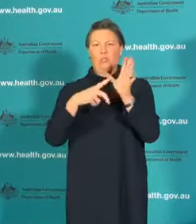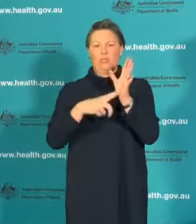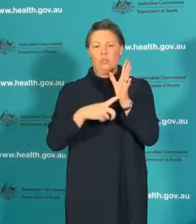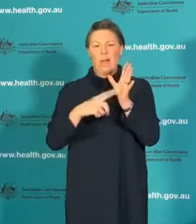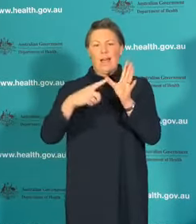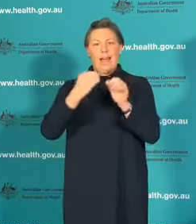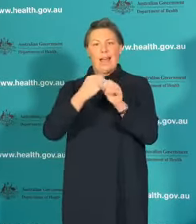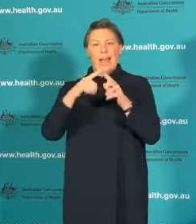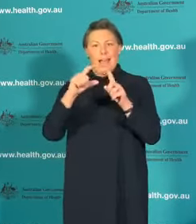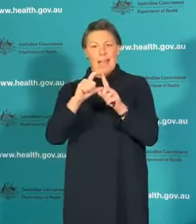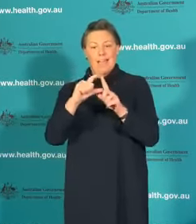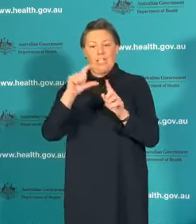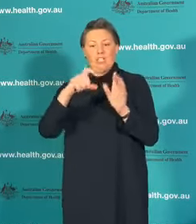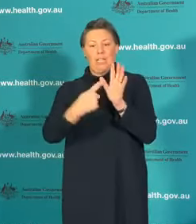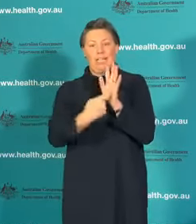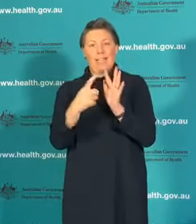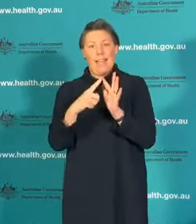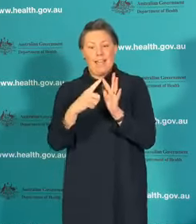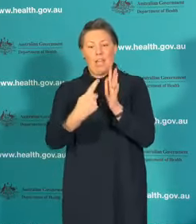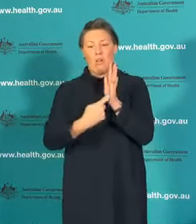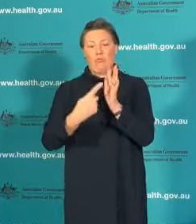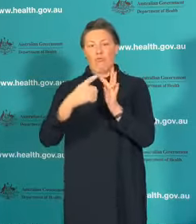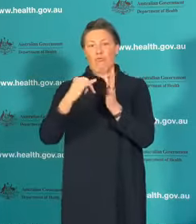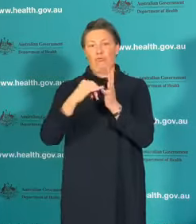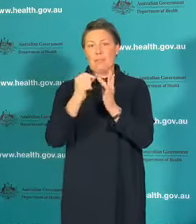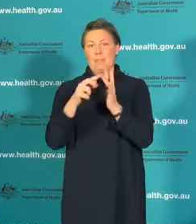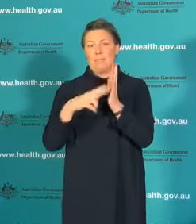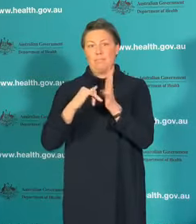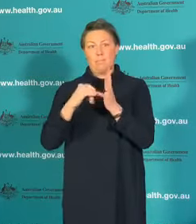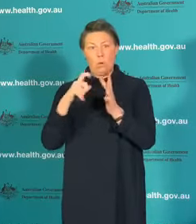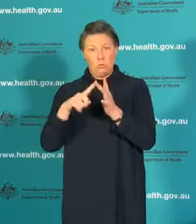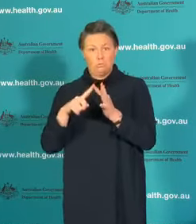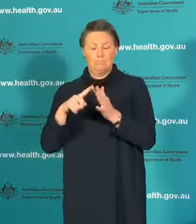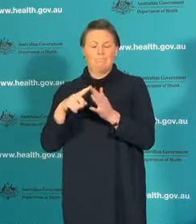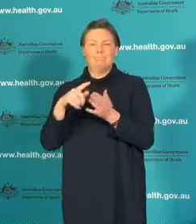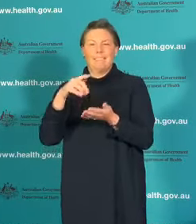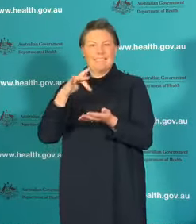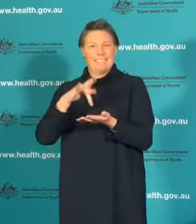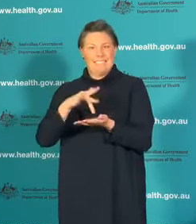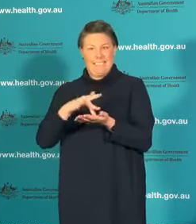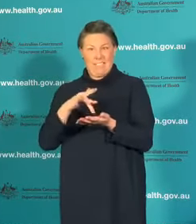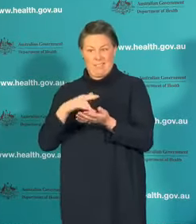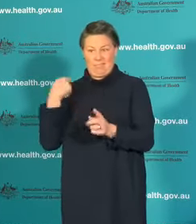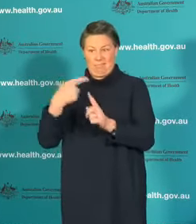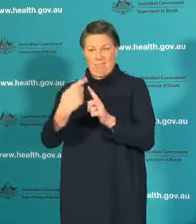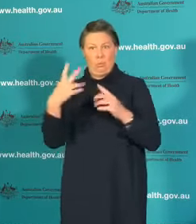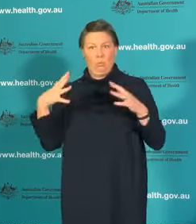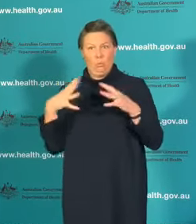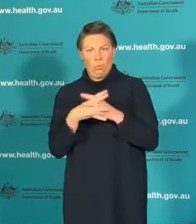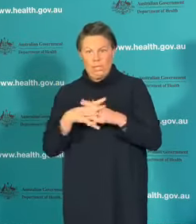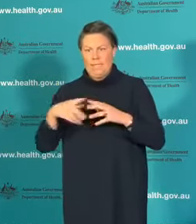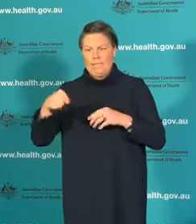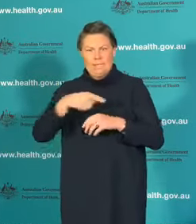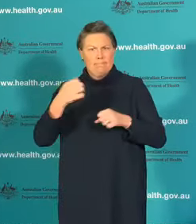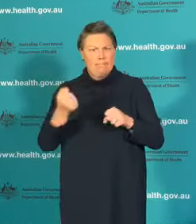which has been now running for two weeks and is working very hard to make sure that residents in each of the affected aged